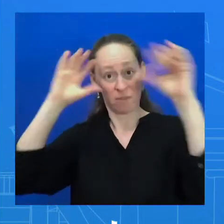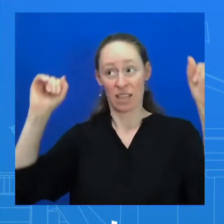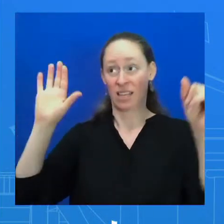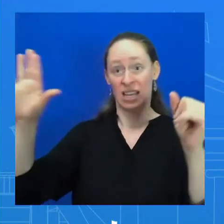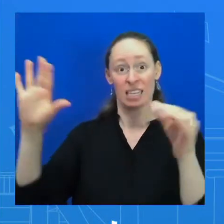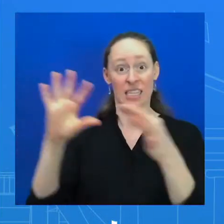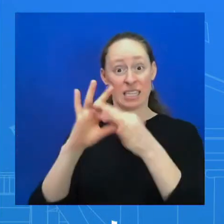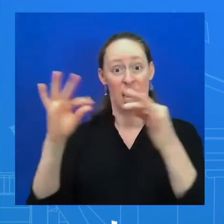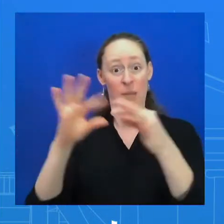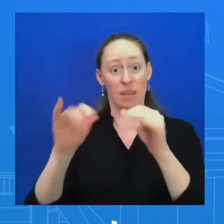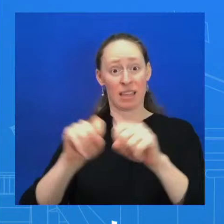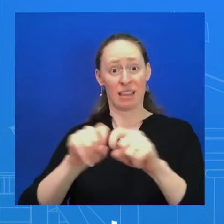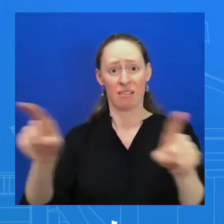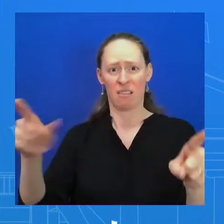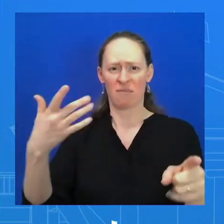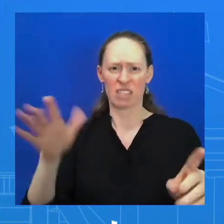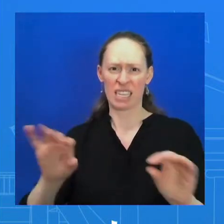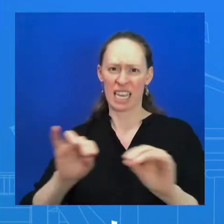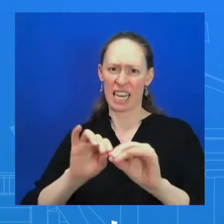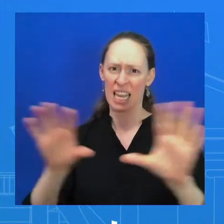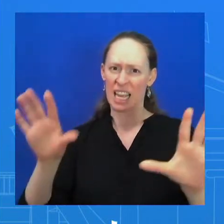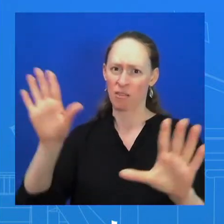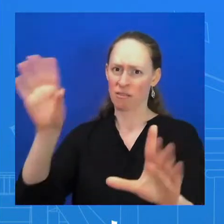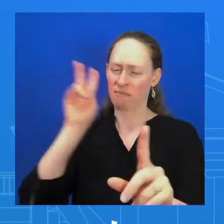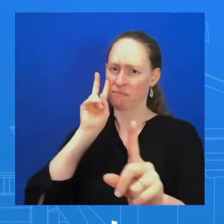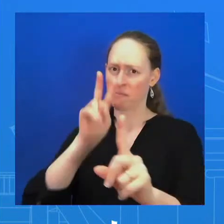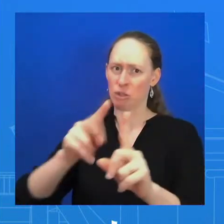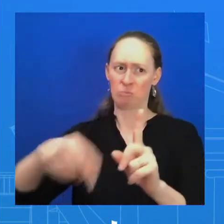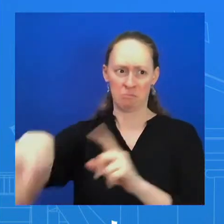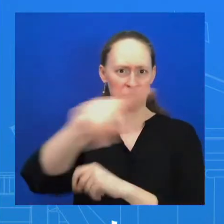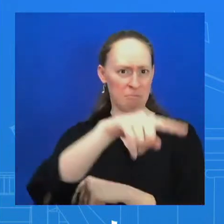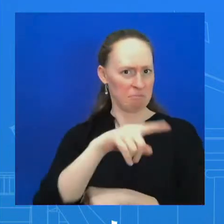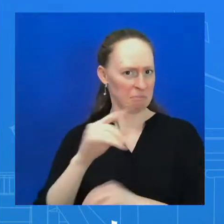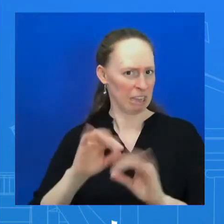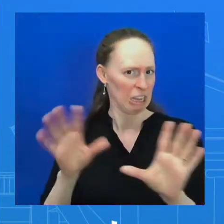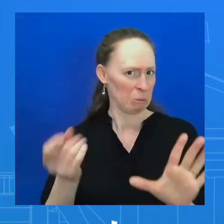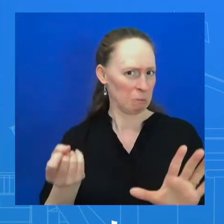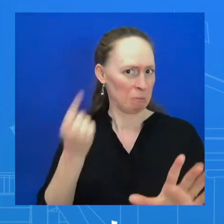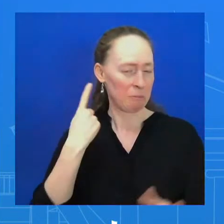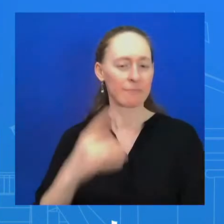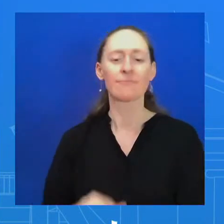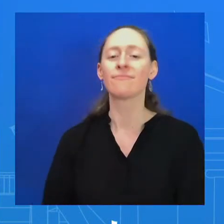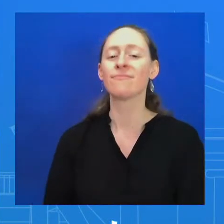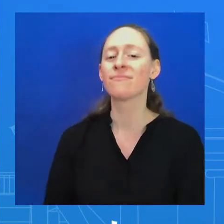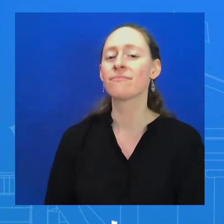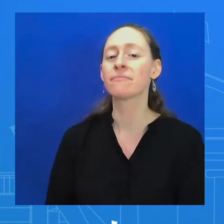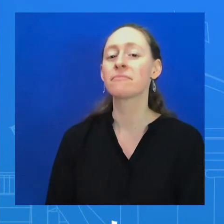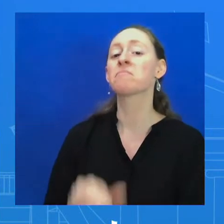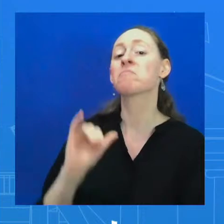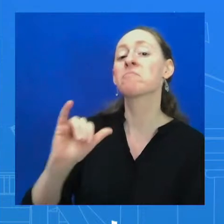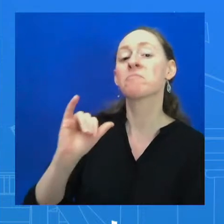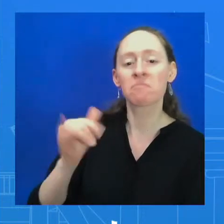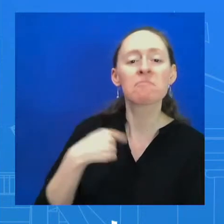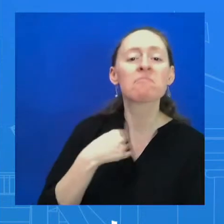Go ahead, Karen. The Press: Thanks. Just to go back to bird flu. Two questions on that. Has the President been briefed on the cases that have been identified so far?